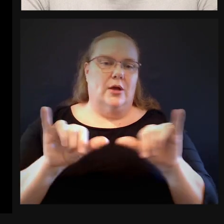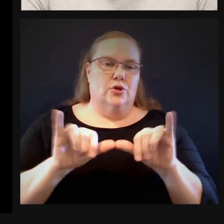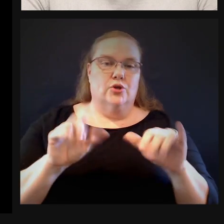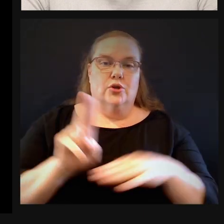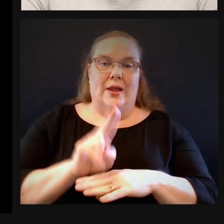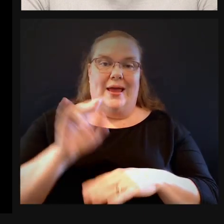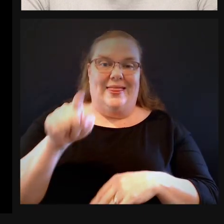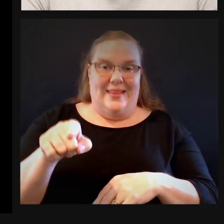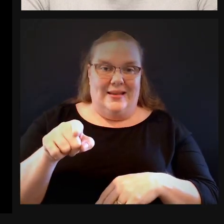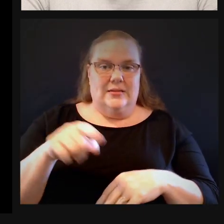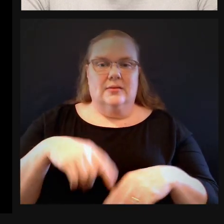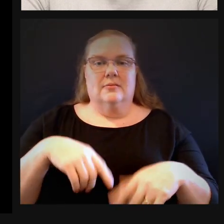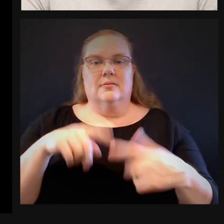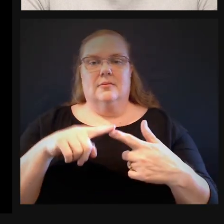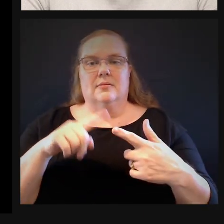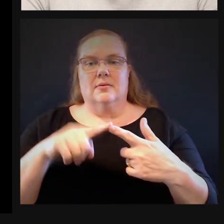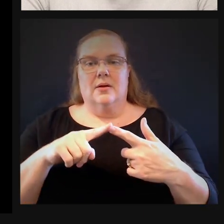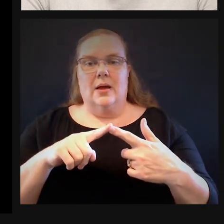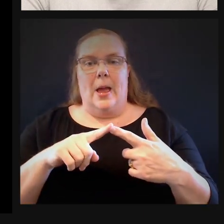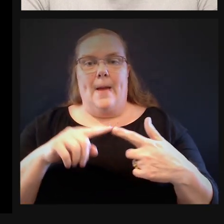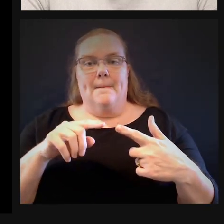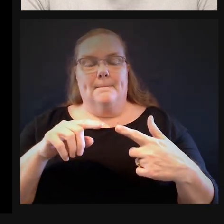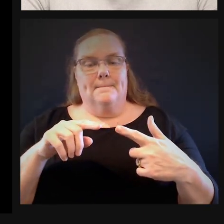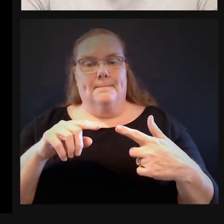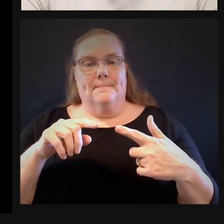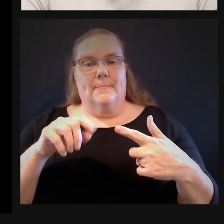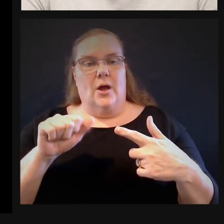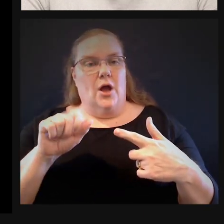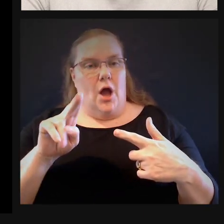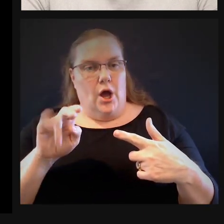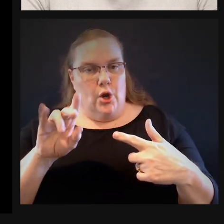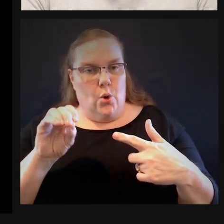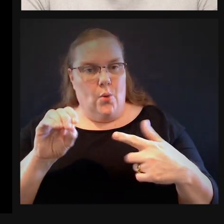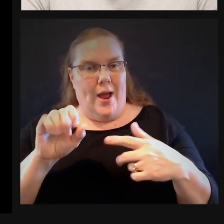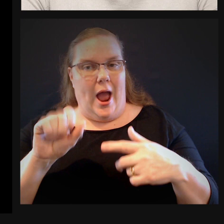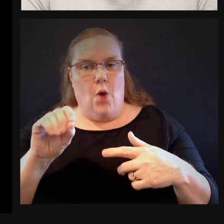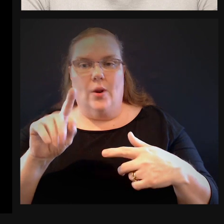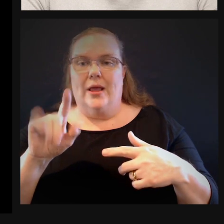media, and other outlets to bring awareness for diverse creators to our platform.